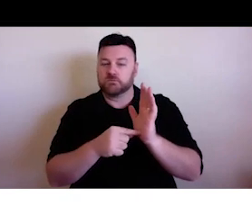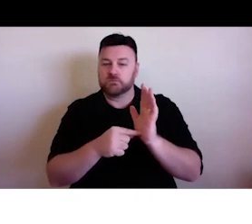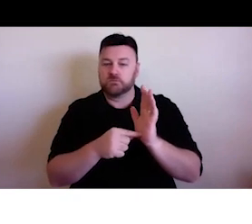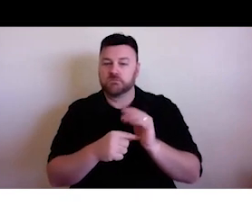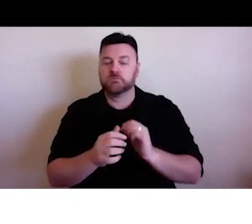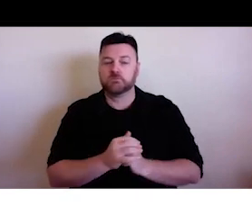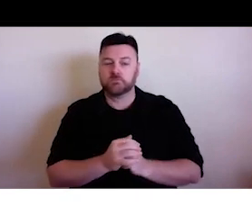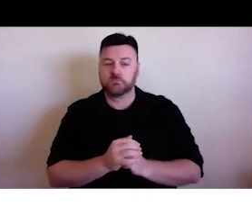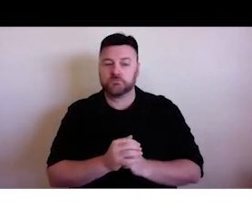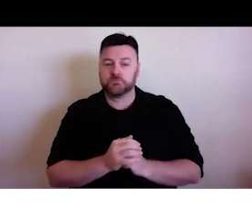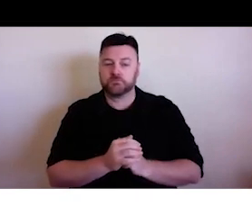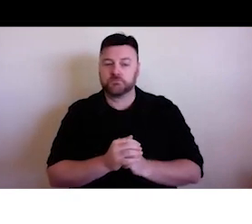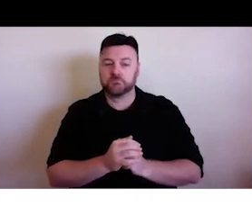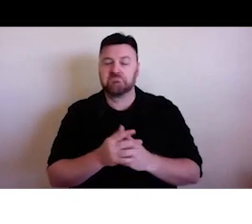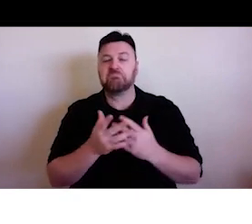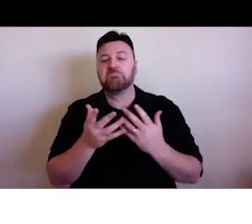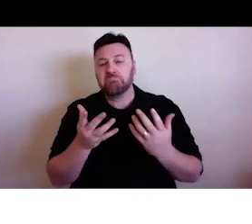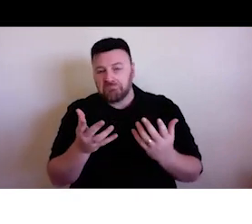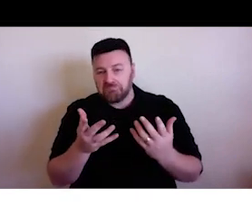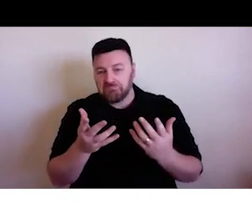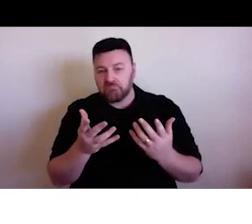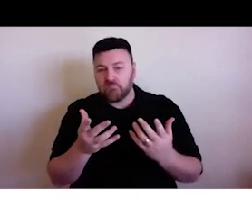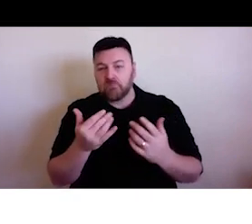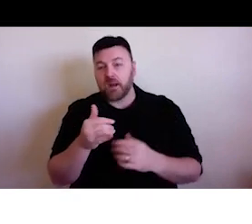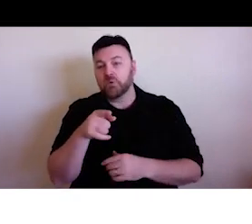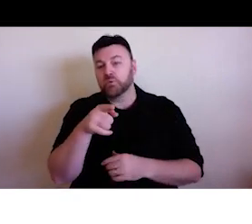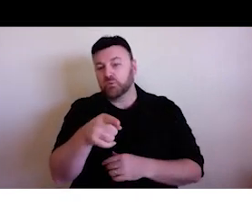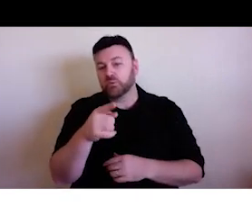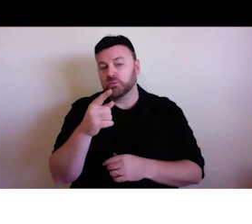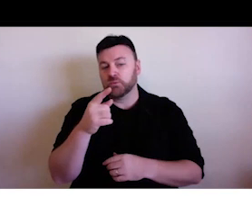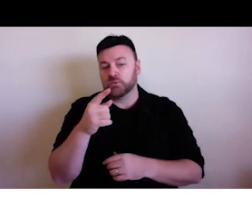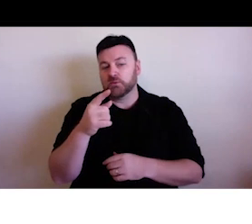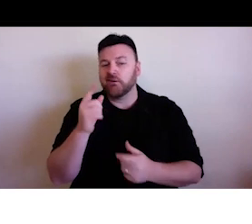probably tell, visual arts in the form of sketching and drawing is not